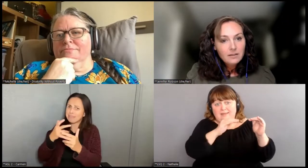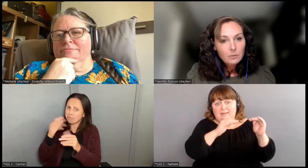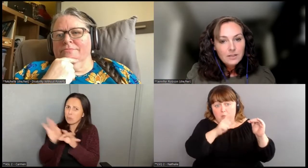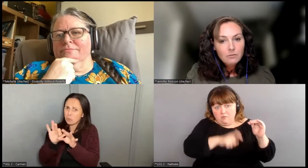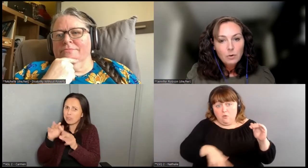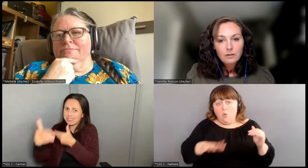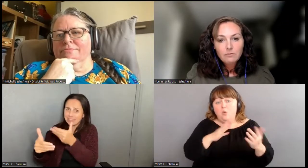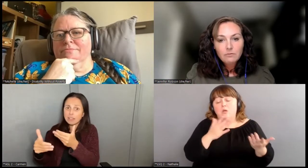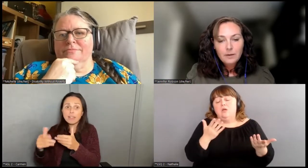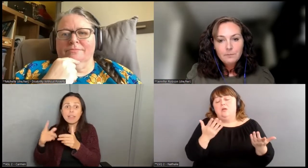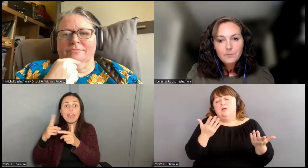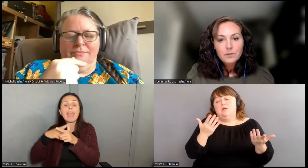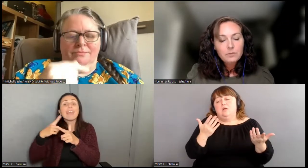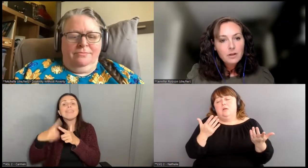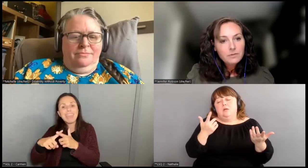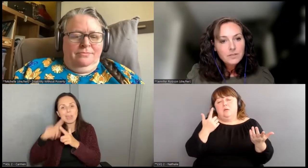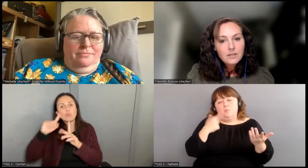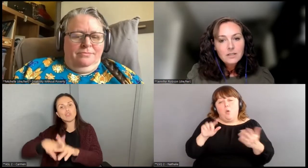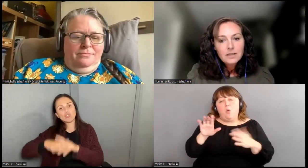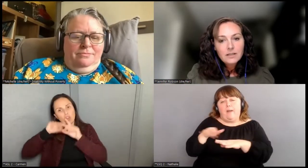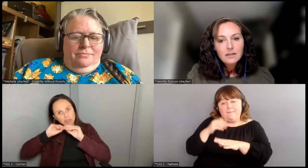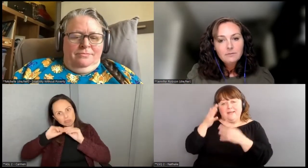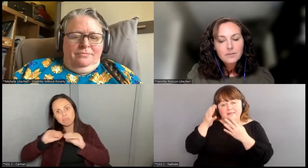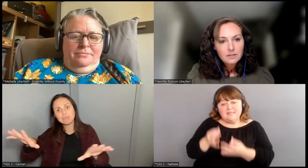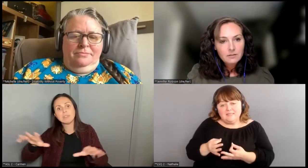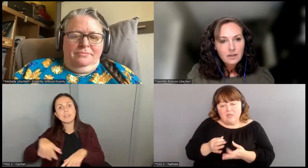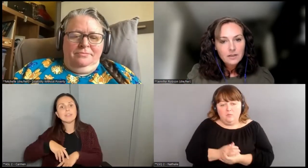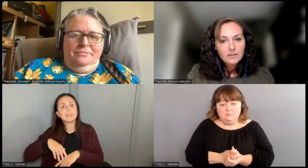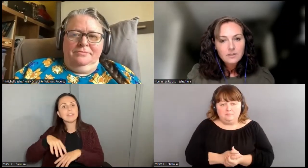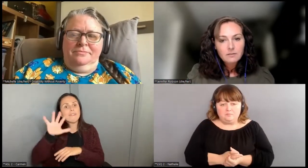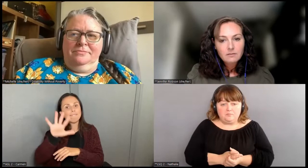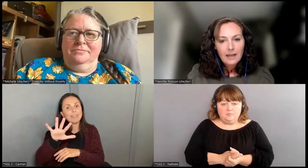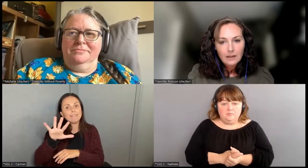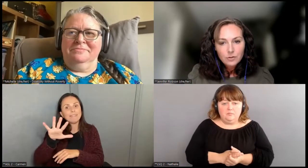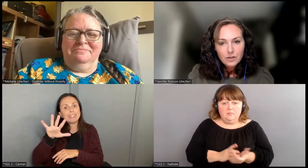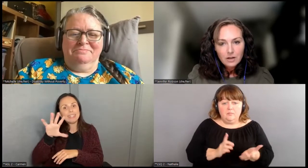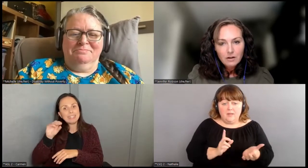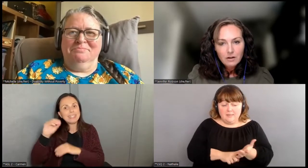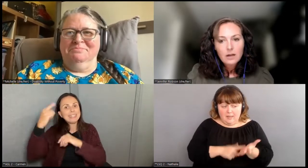WE SEE ROLLOUT, RIGHT. WE HAVE 50 SITTING DAYS LEFT IN THIS CALENDAR YEAR FOR THE HOUSE